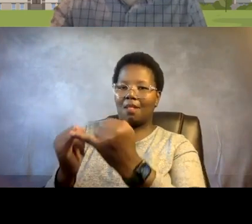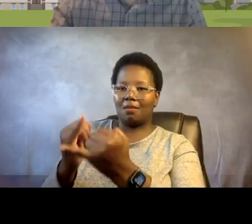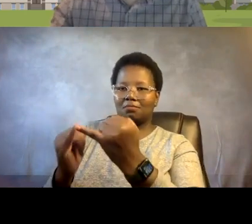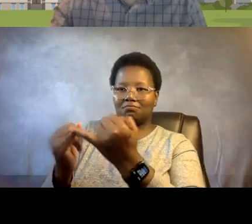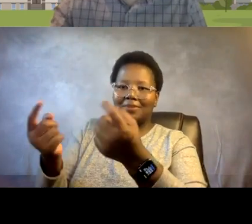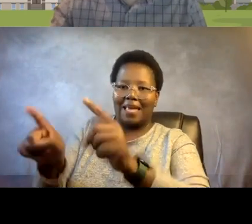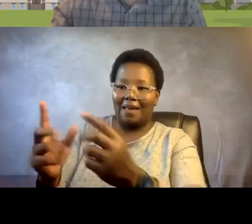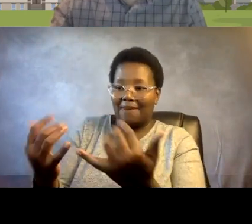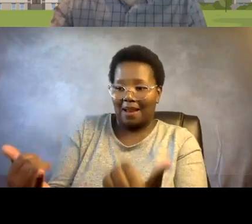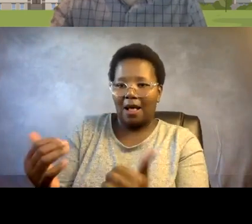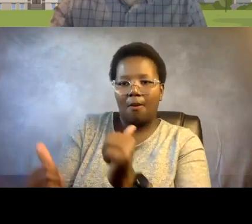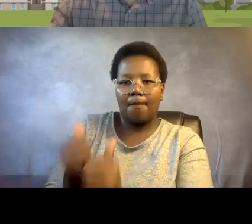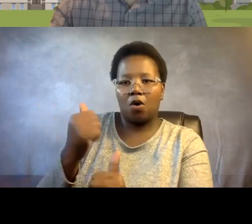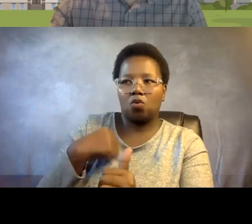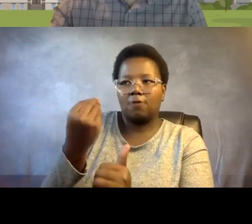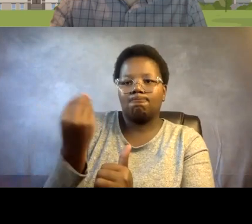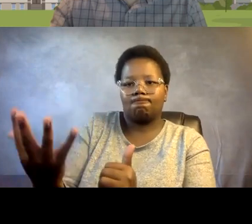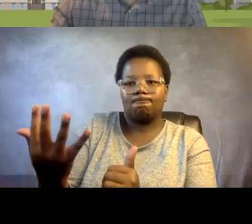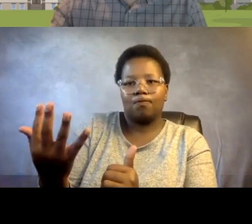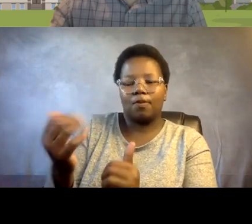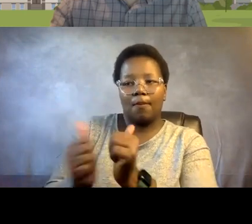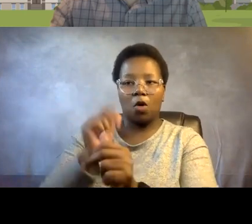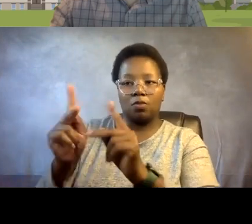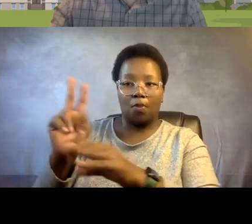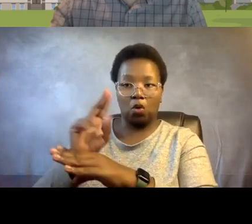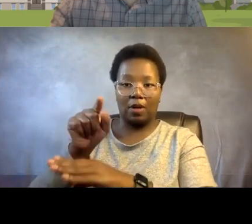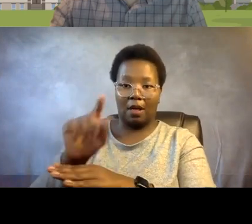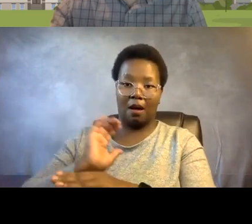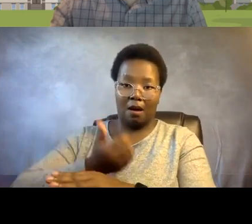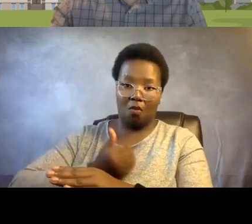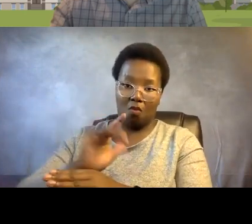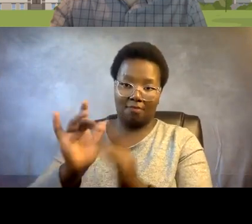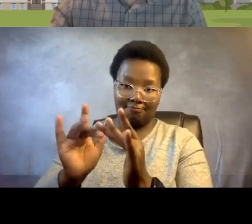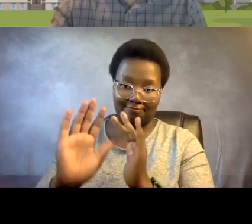presented to the end user. But there are tools that are built specifically for accessibility